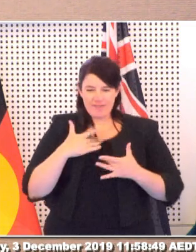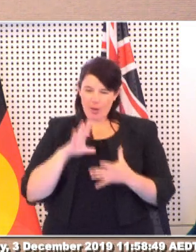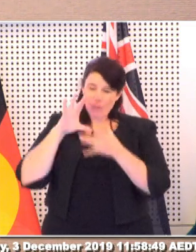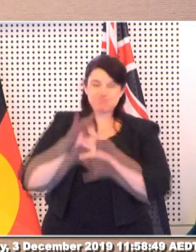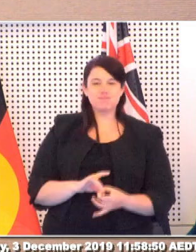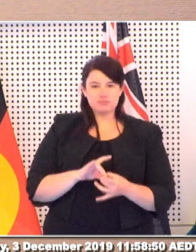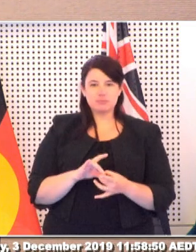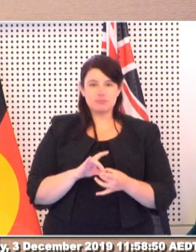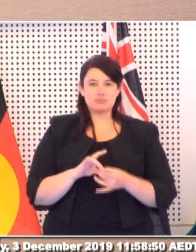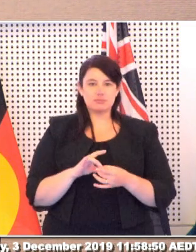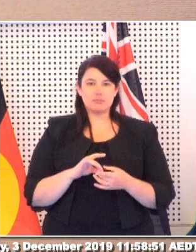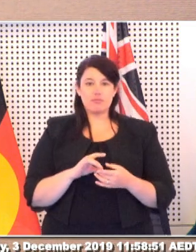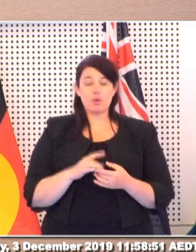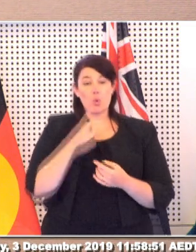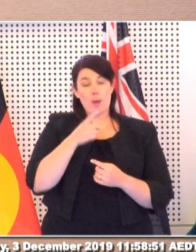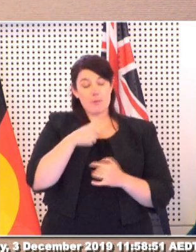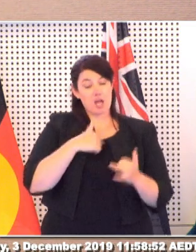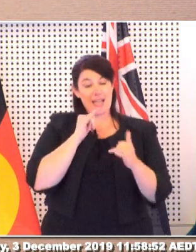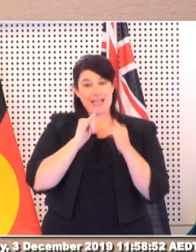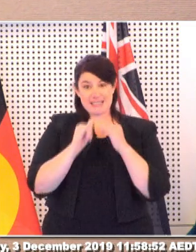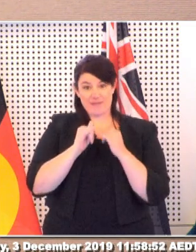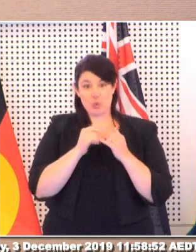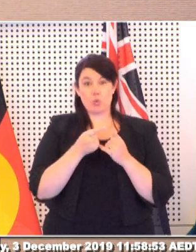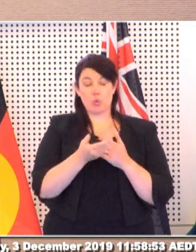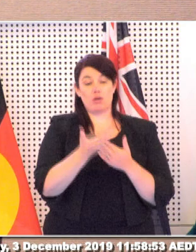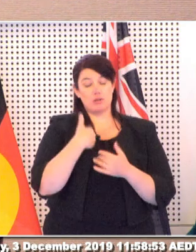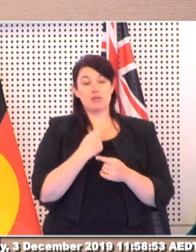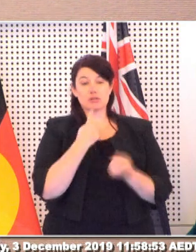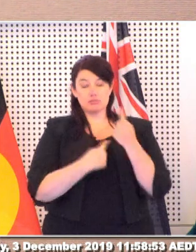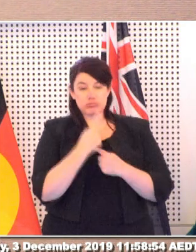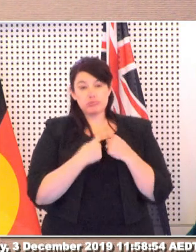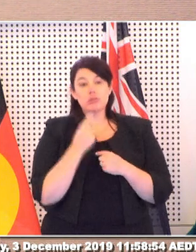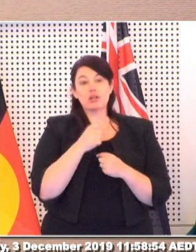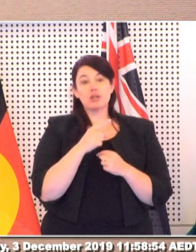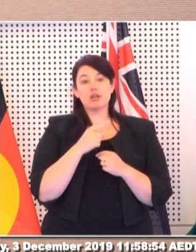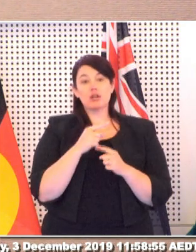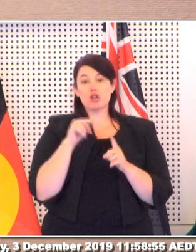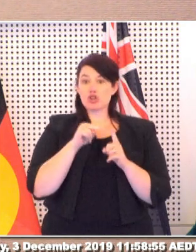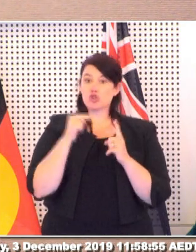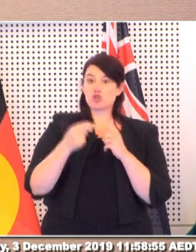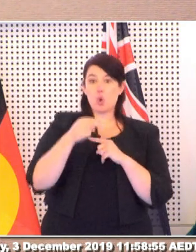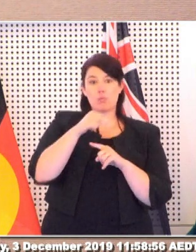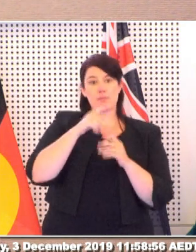Somebody in the research put this very nicely when he said: Social perceptions bleed into accessibility.